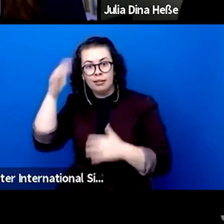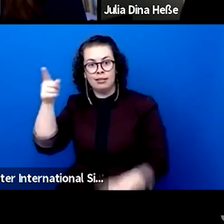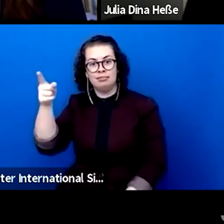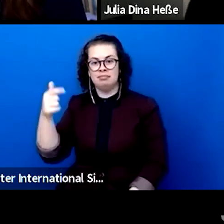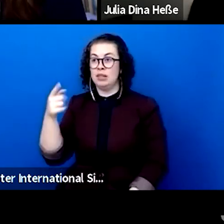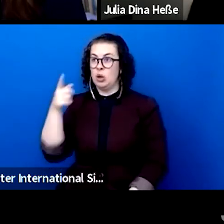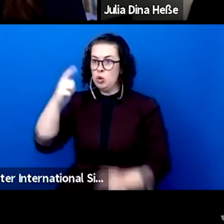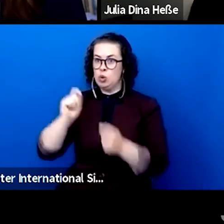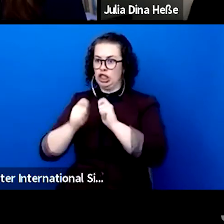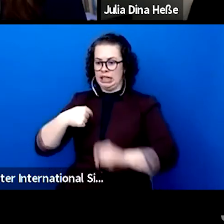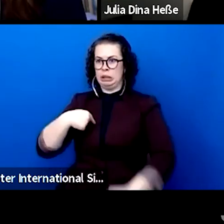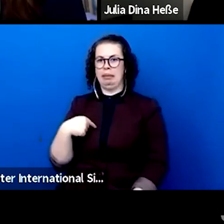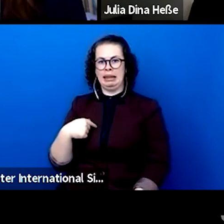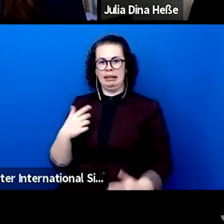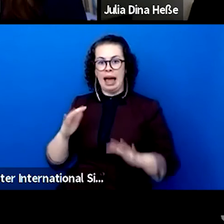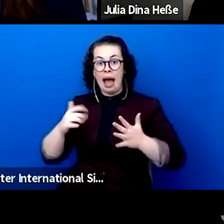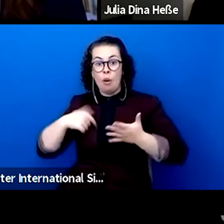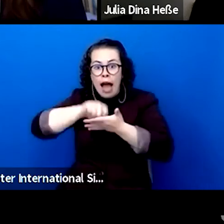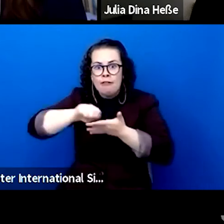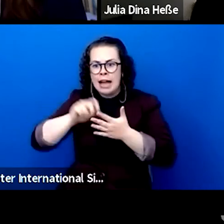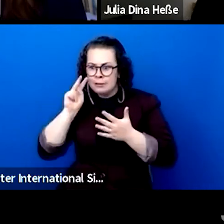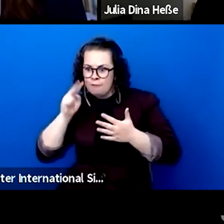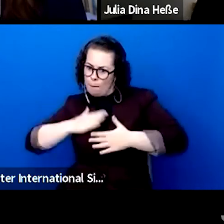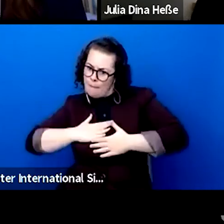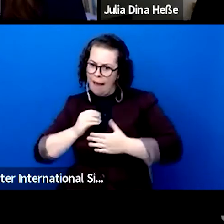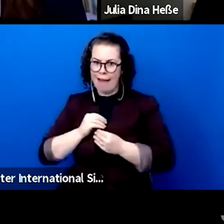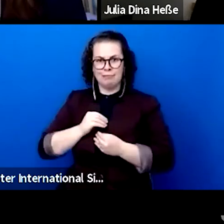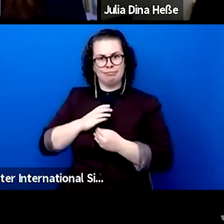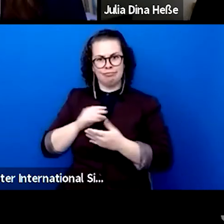work, the whole way that I write. They want to change me, so why was I even admitted here. So